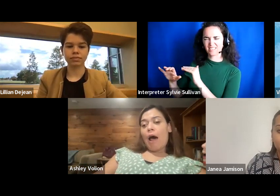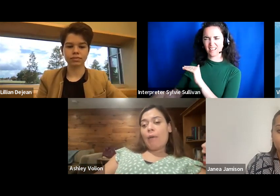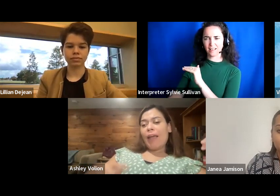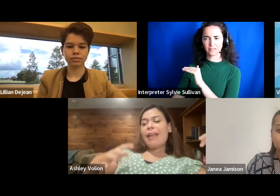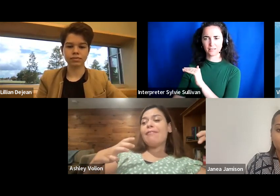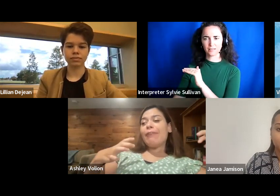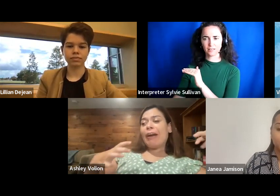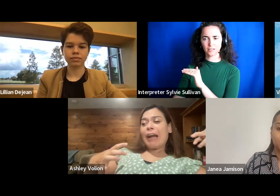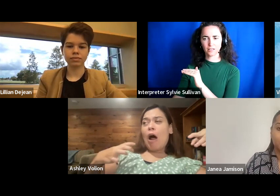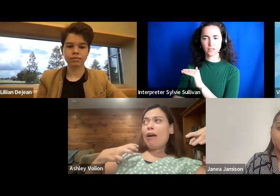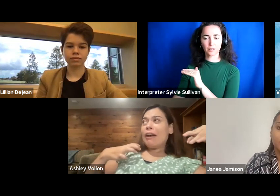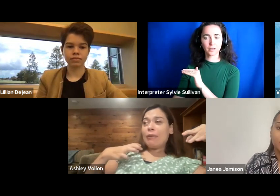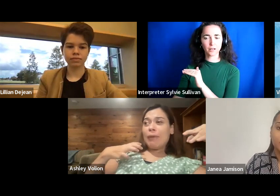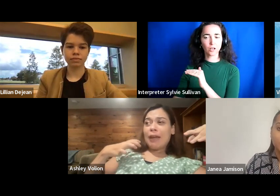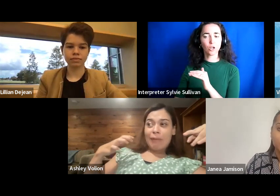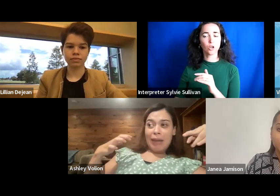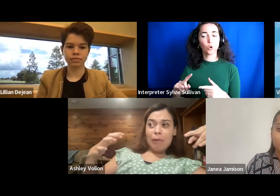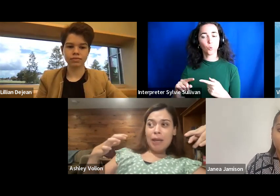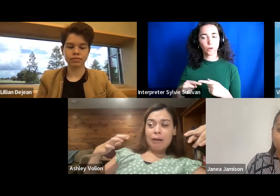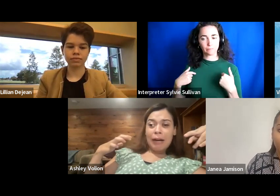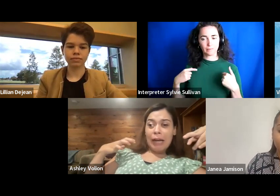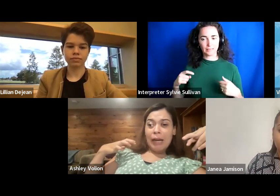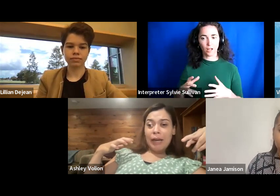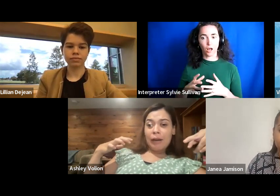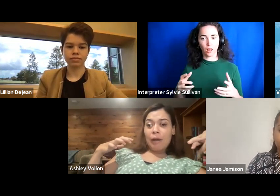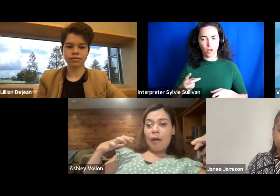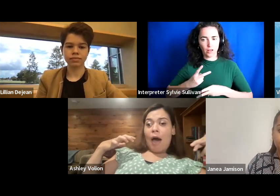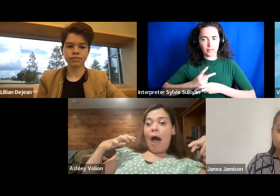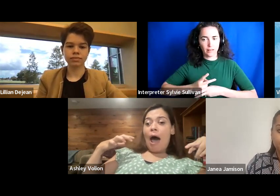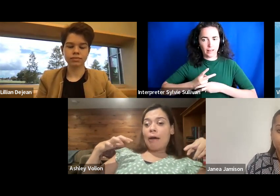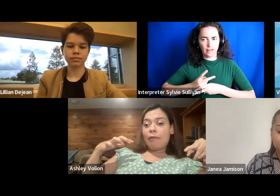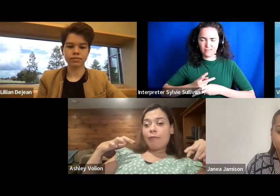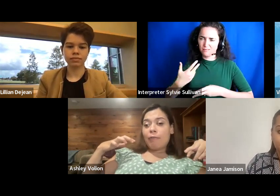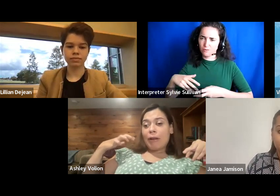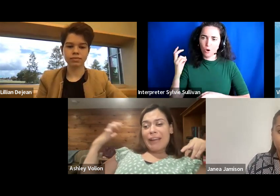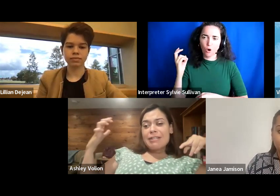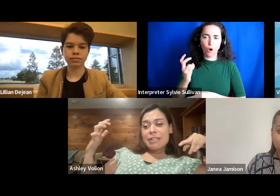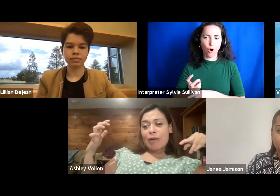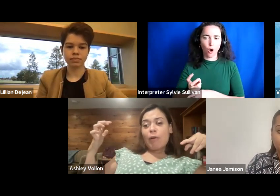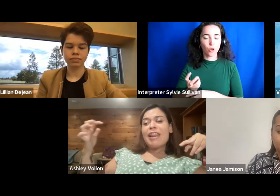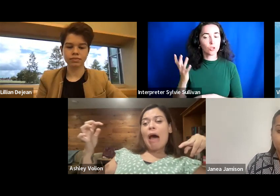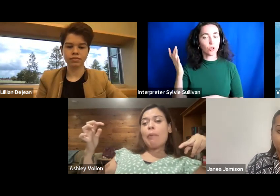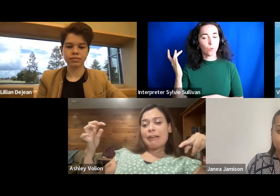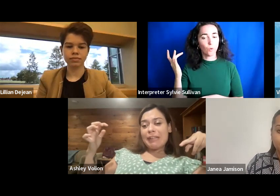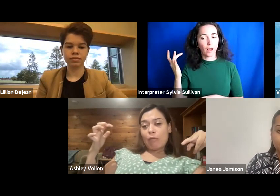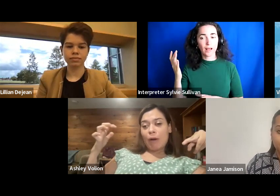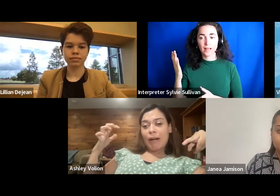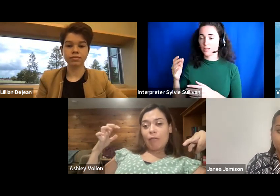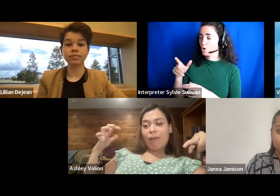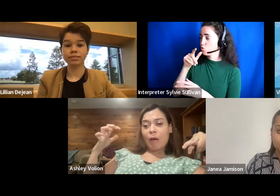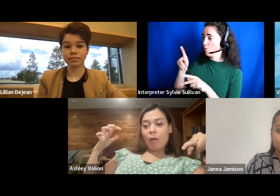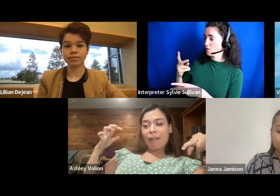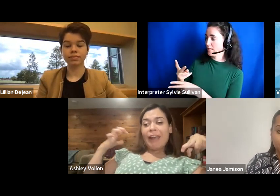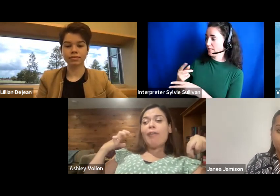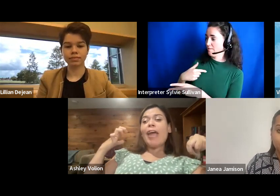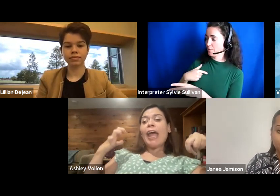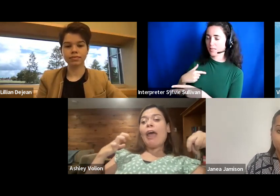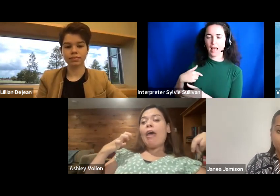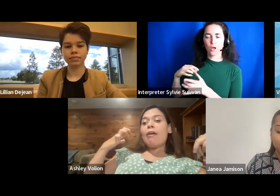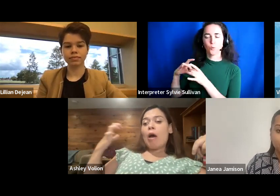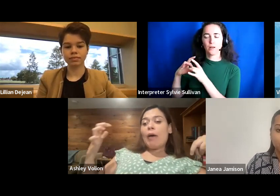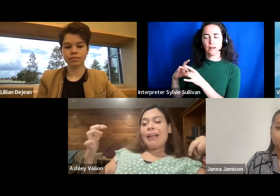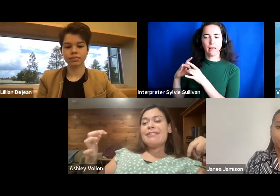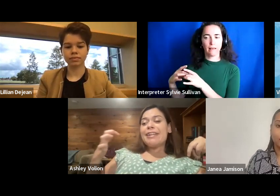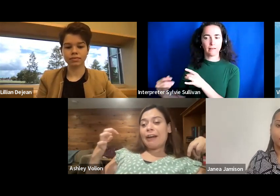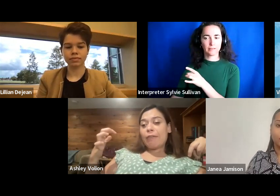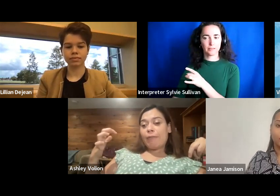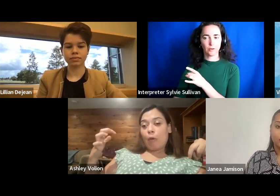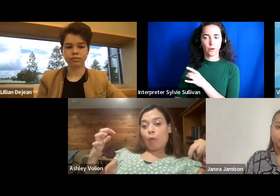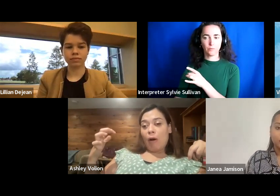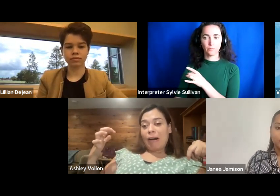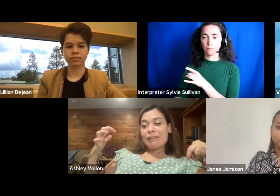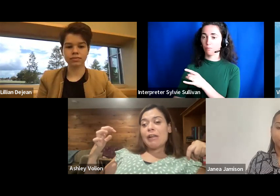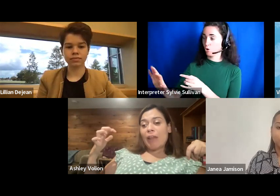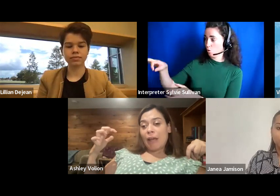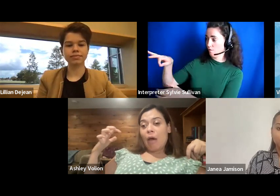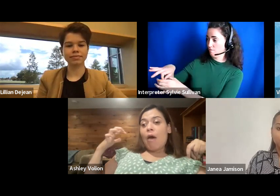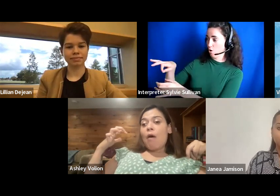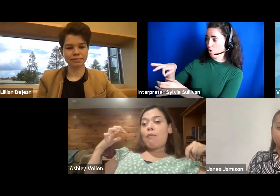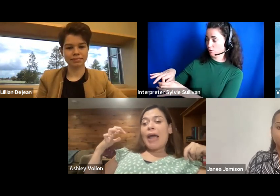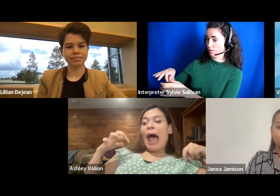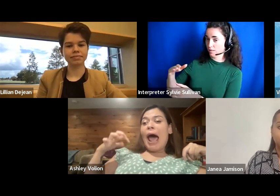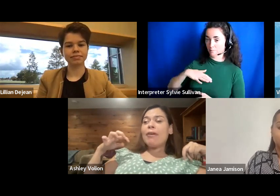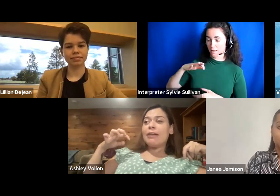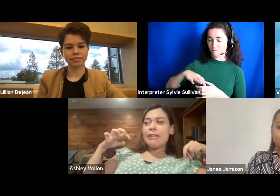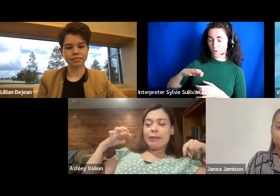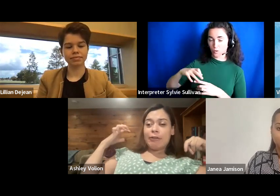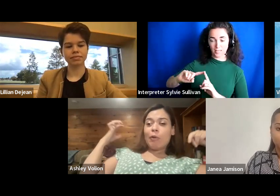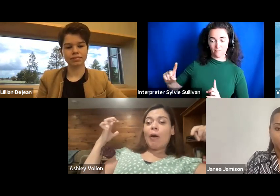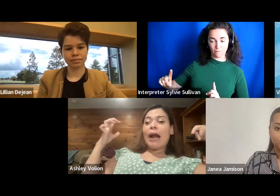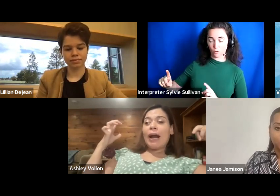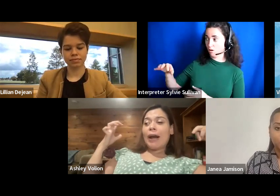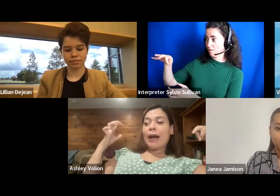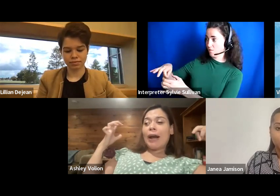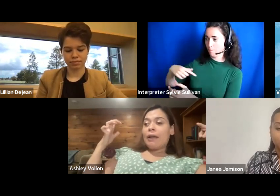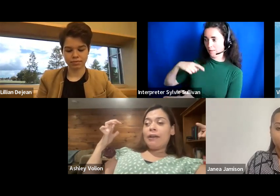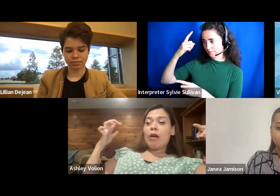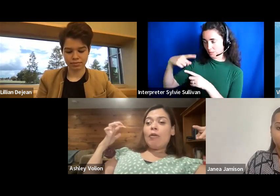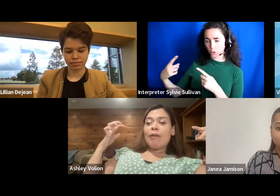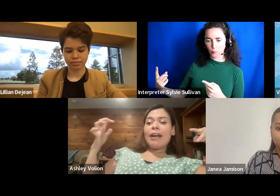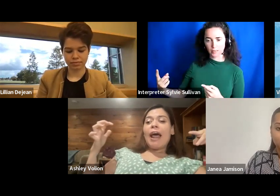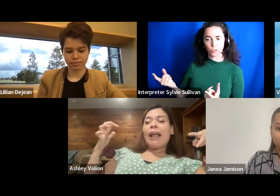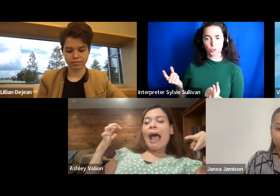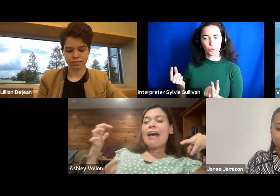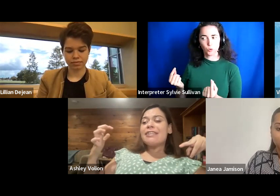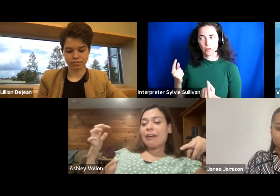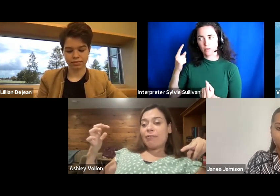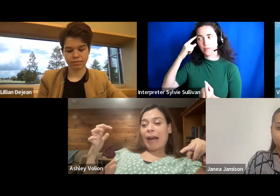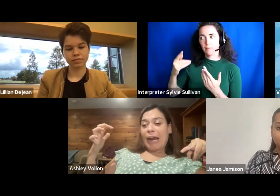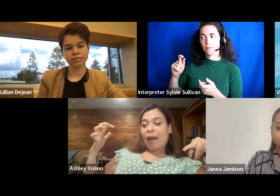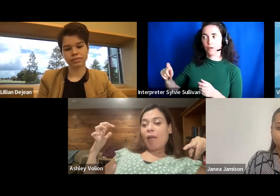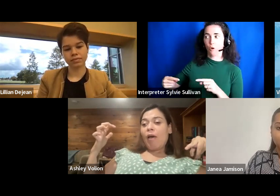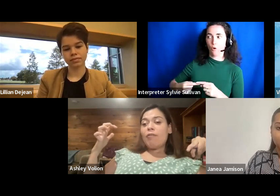It's very hard, because maybe you're in relationship with that person where you feel like you can't go against their vote, or something might happen to you or you know they might not cast it right?